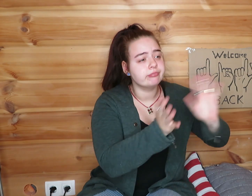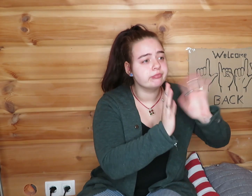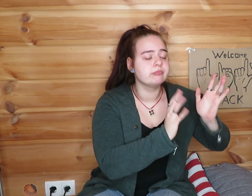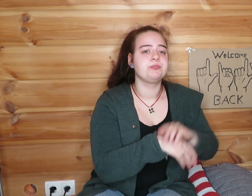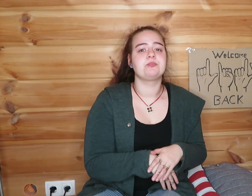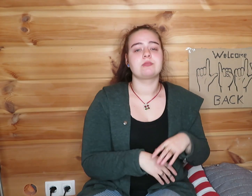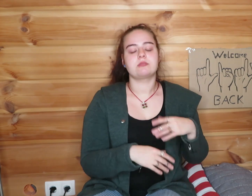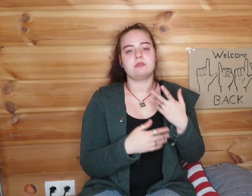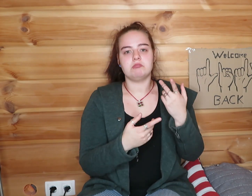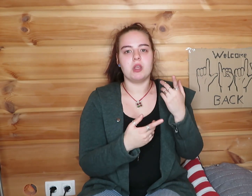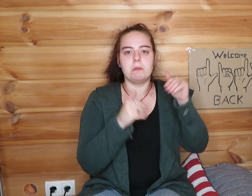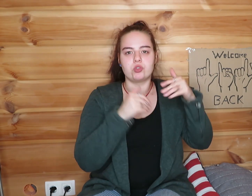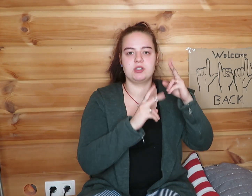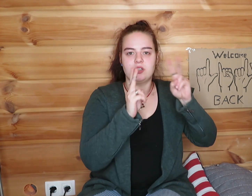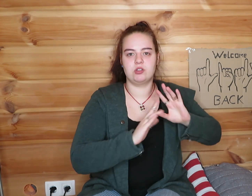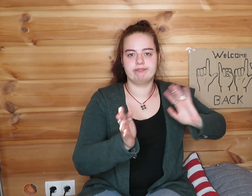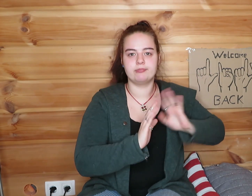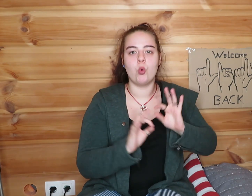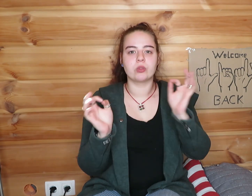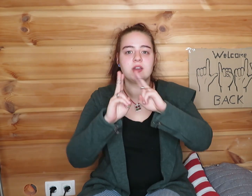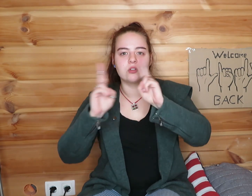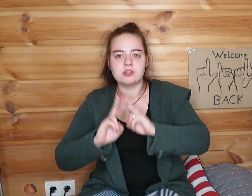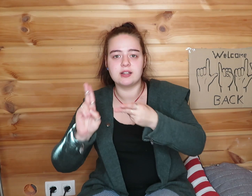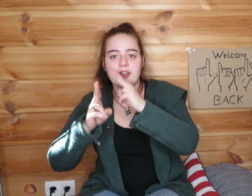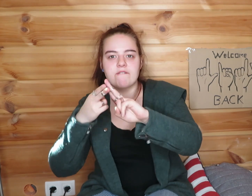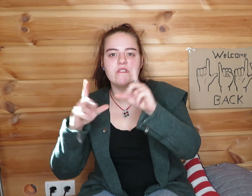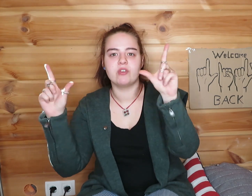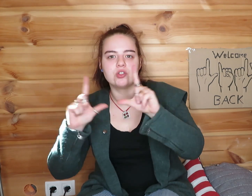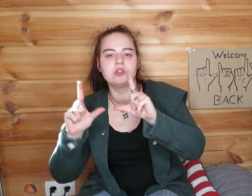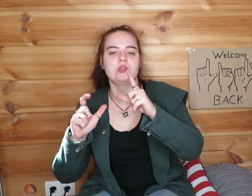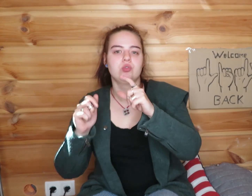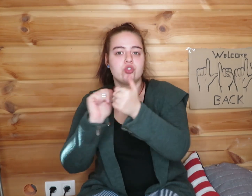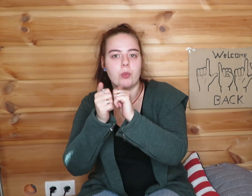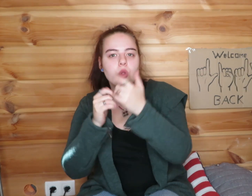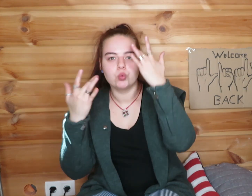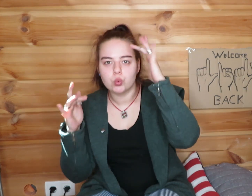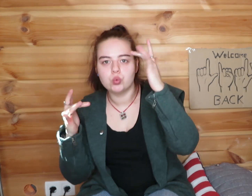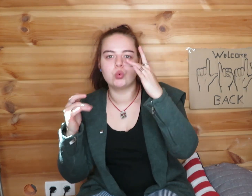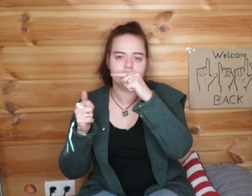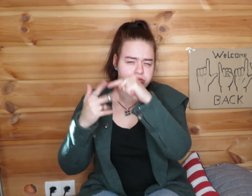We exchange experiences and chat with each other. I´ll use international signs to communicate. Or international gatherings, cultural or sport events etc.